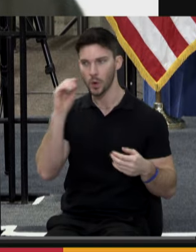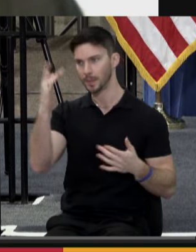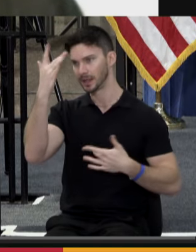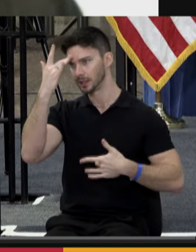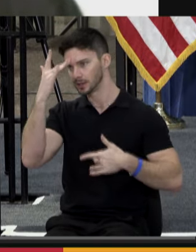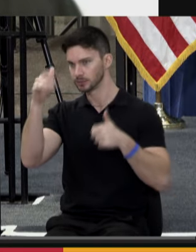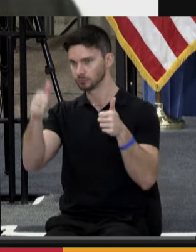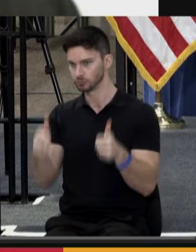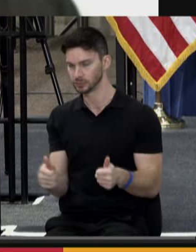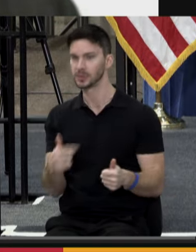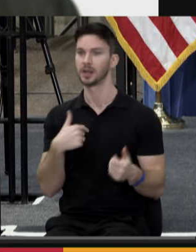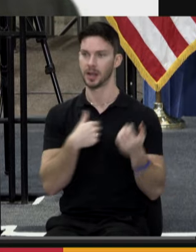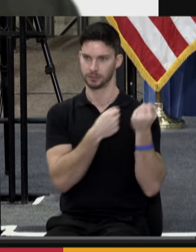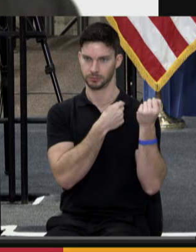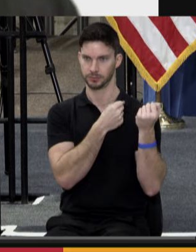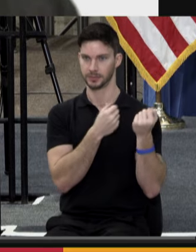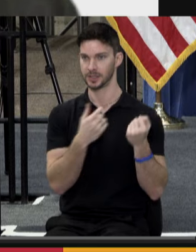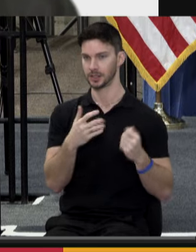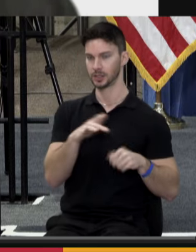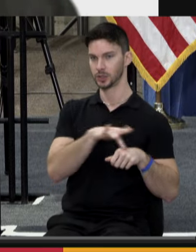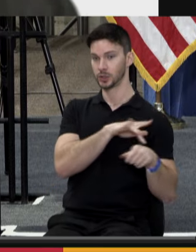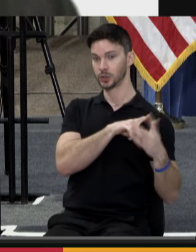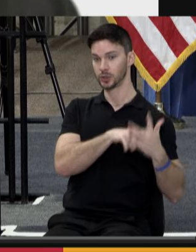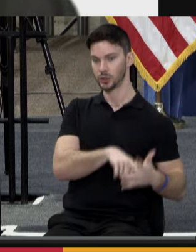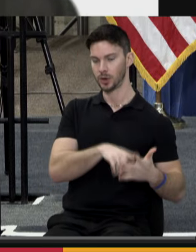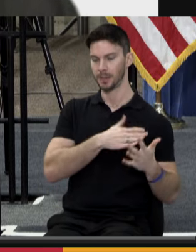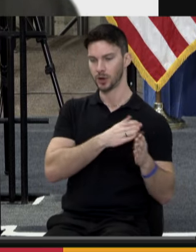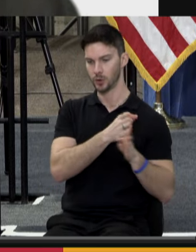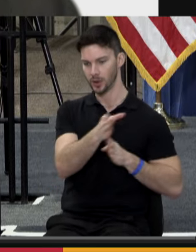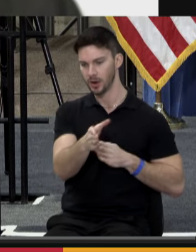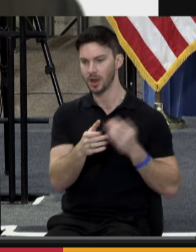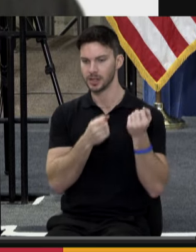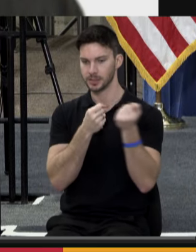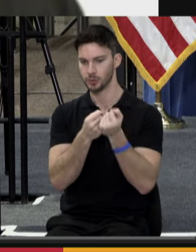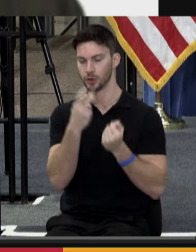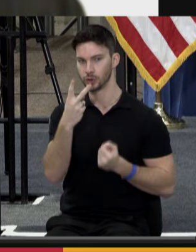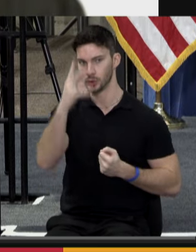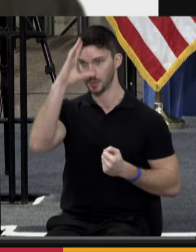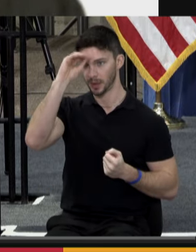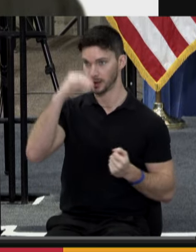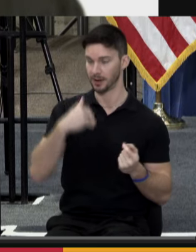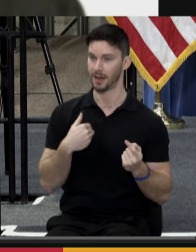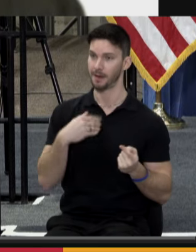I supported two men with serious mental health and intellectual disabilities. One had been rejected